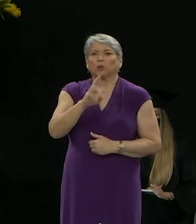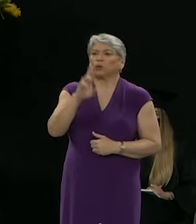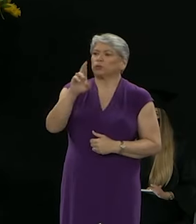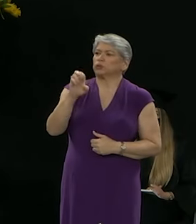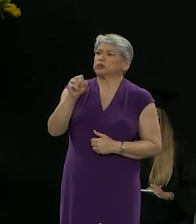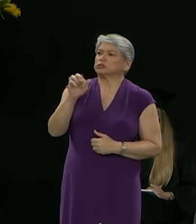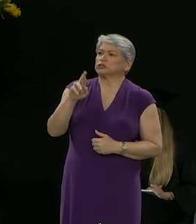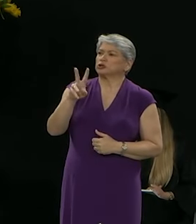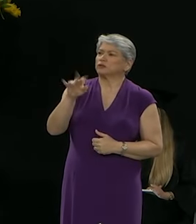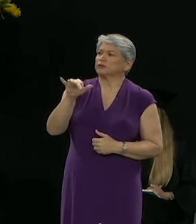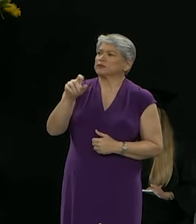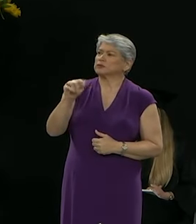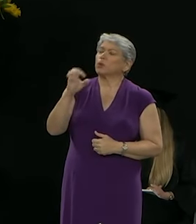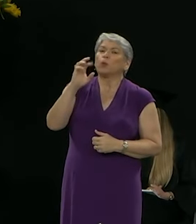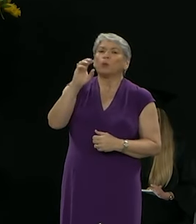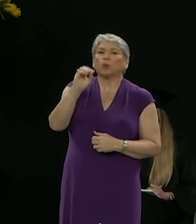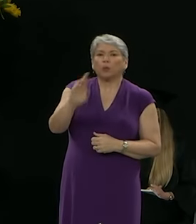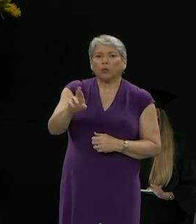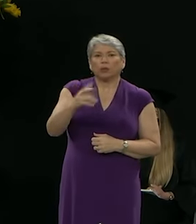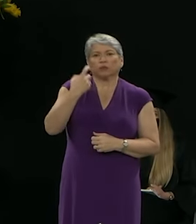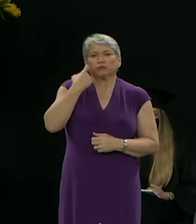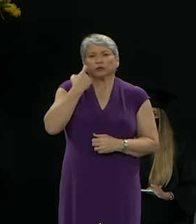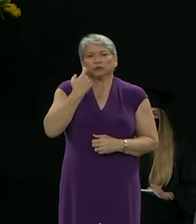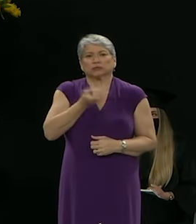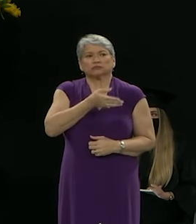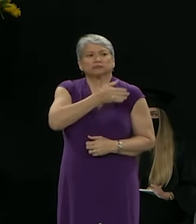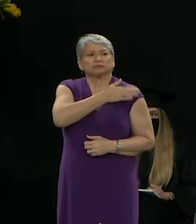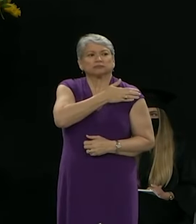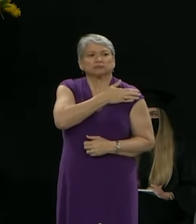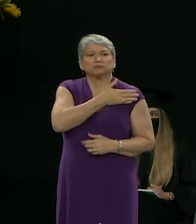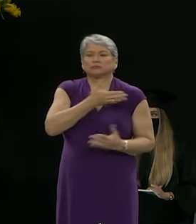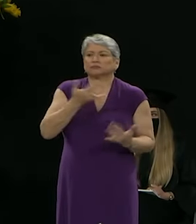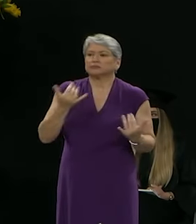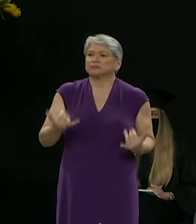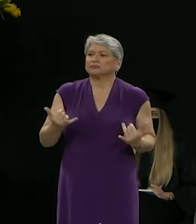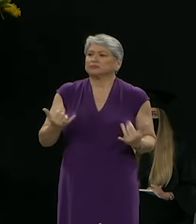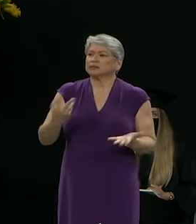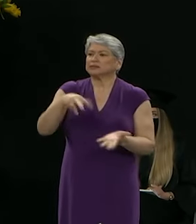or newly commissioned officers, to please stand if you are able to do so.